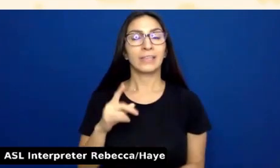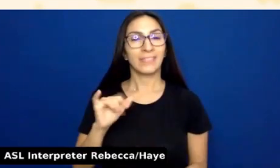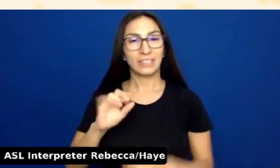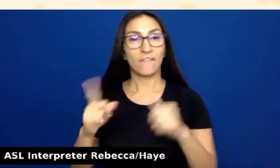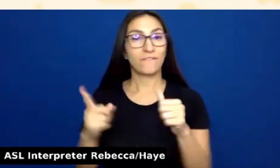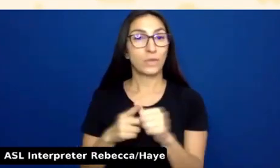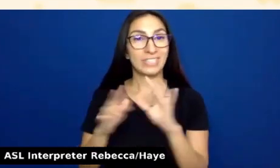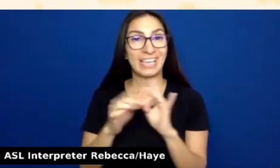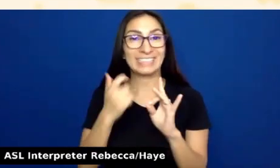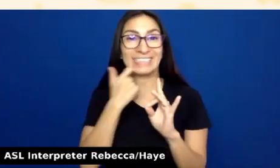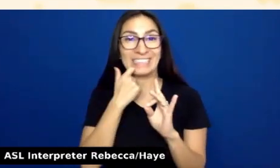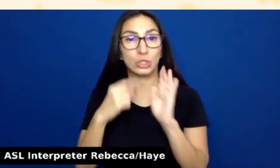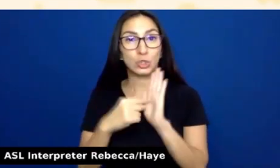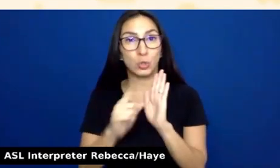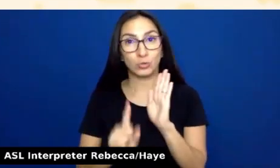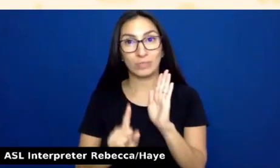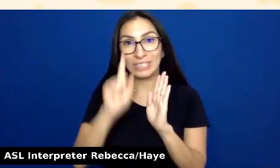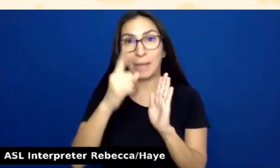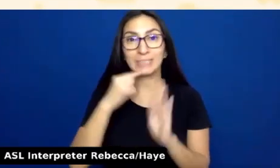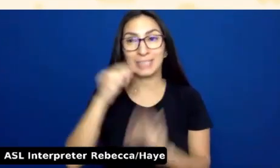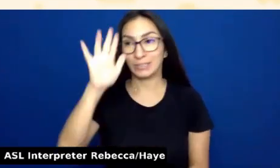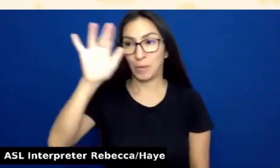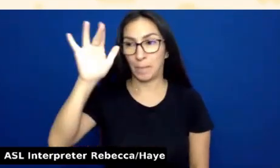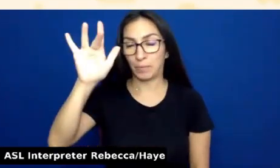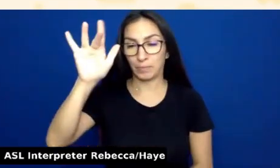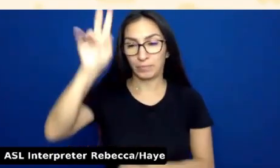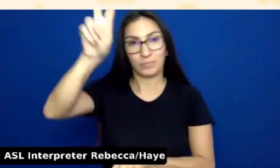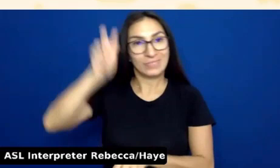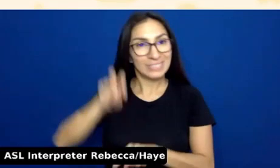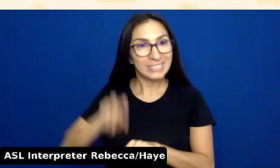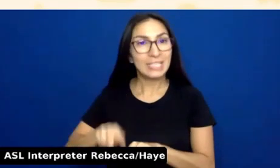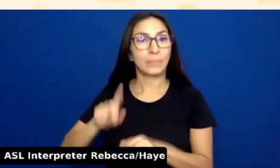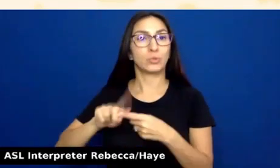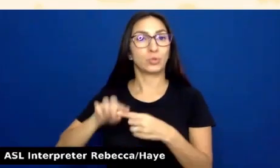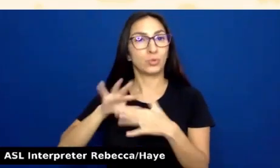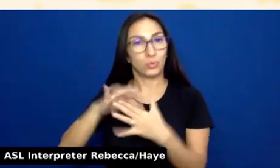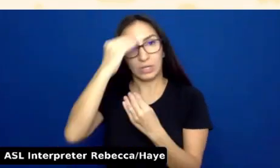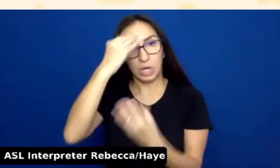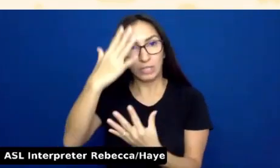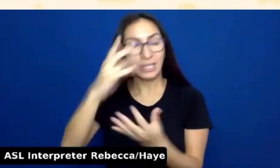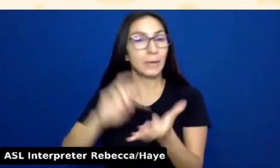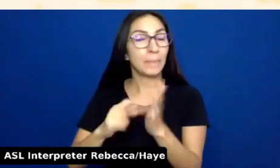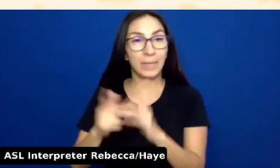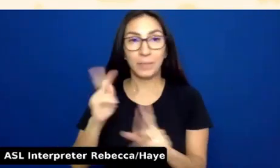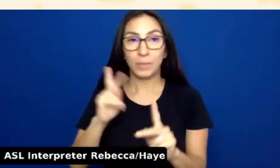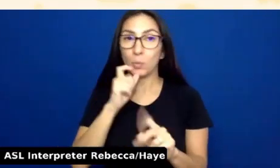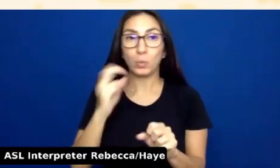at the top, and it says skip to content. This allows people using a keyboard to skip your entire header area